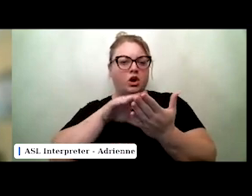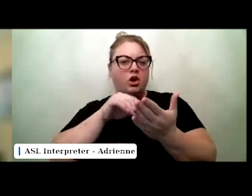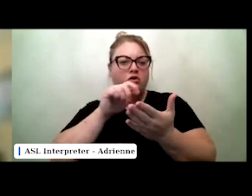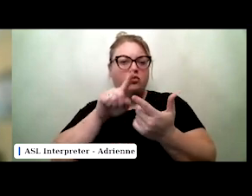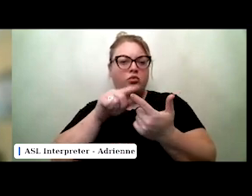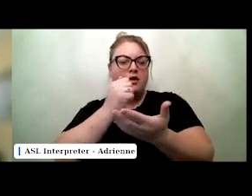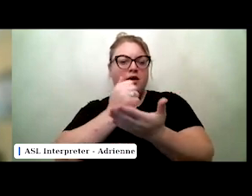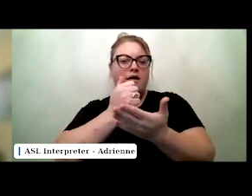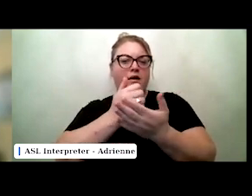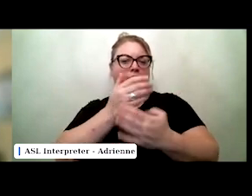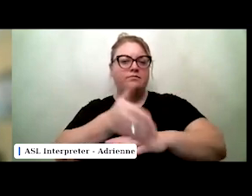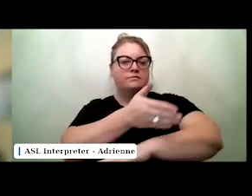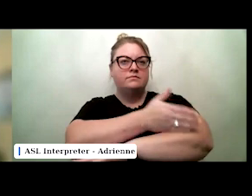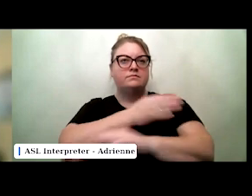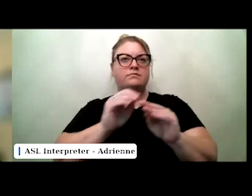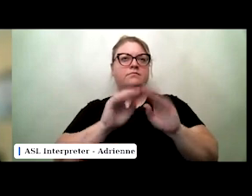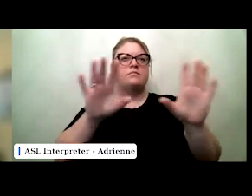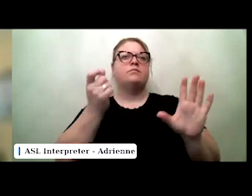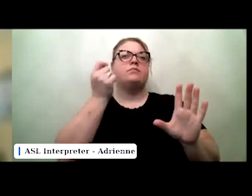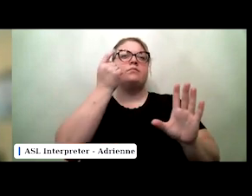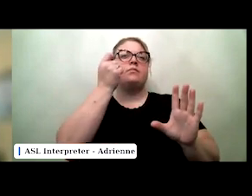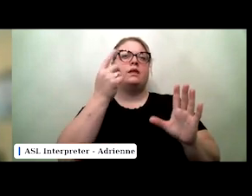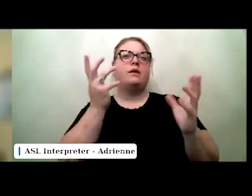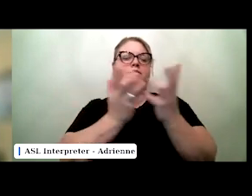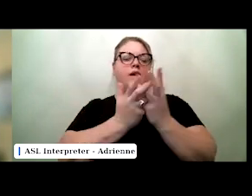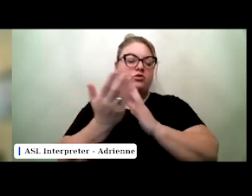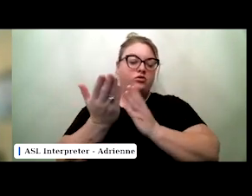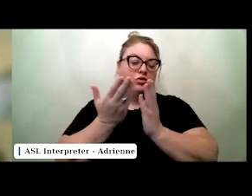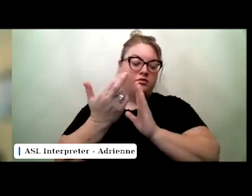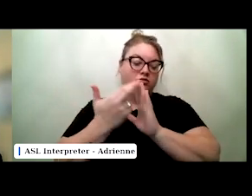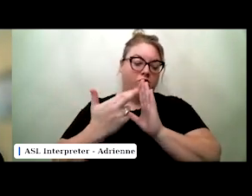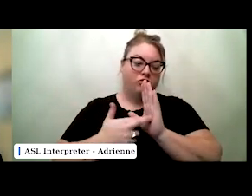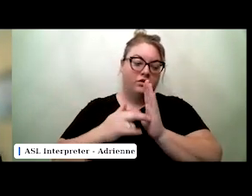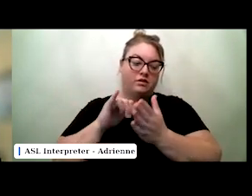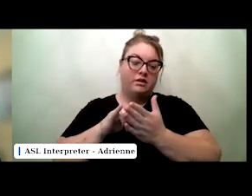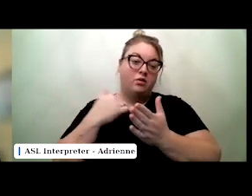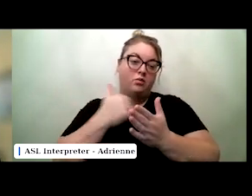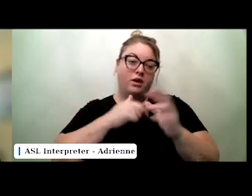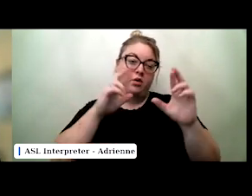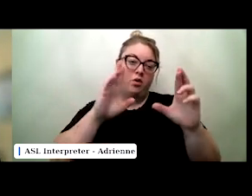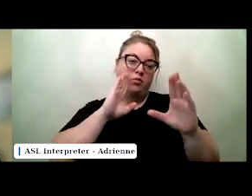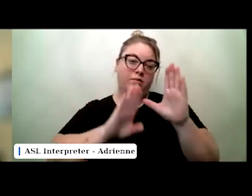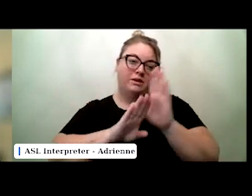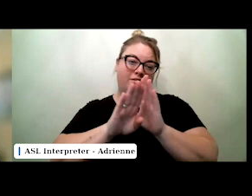The matching service registries that are being that we hope will be developed by